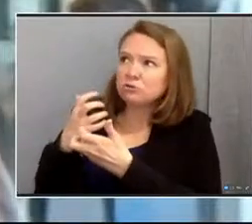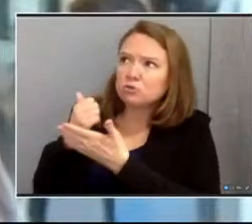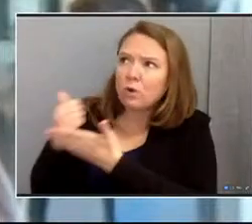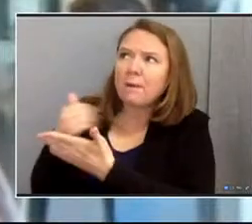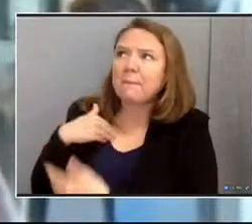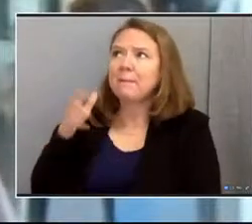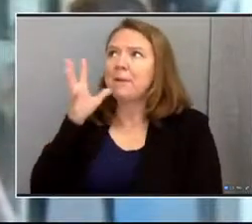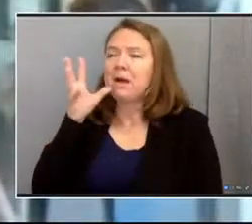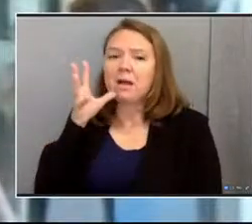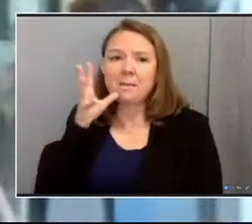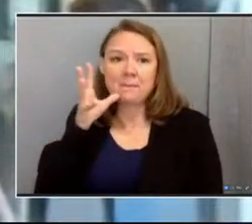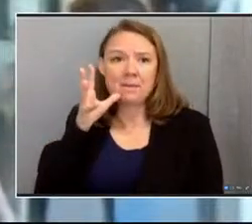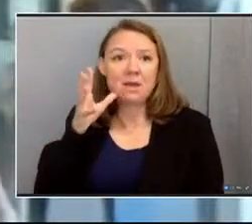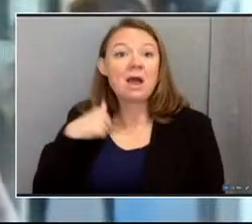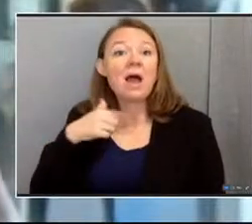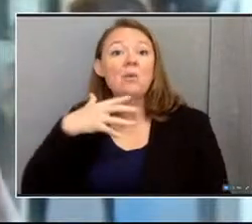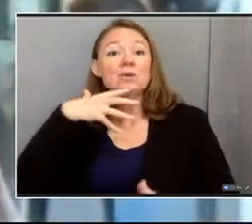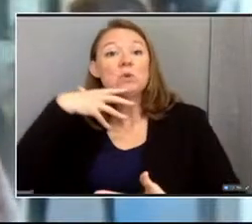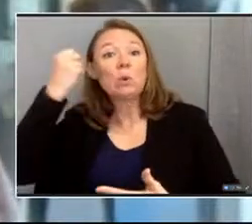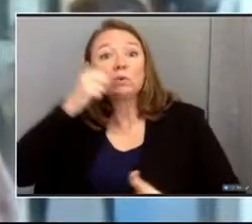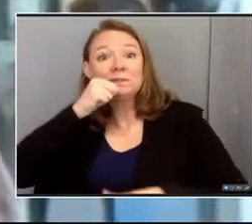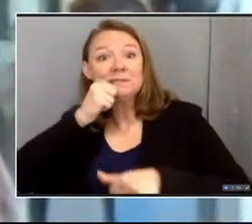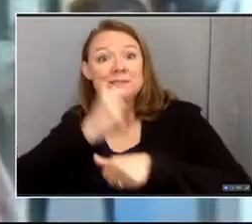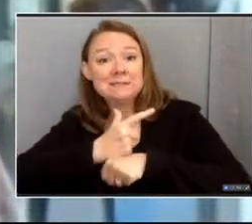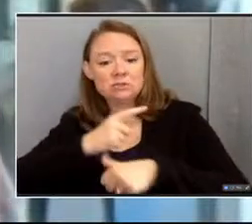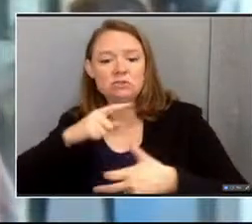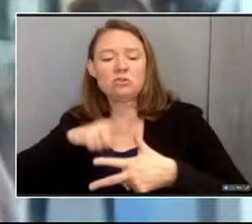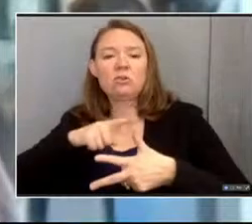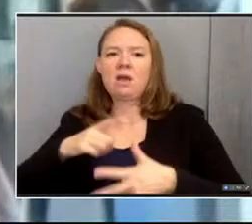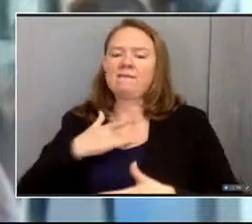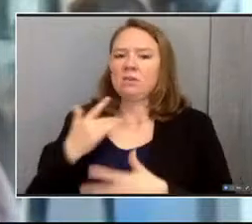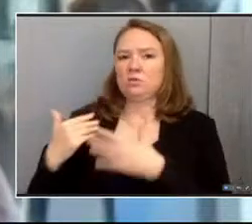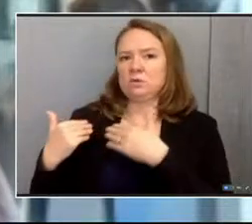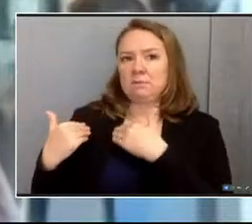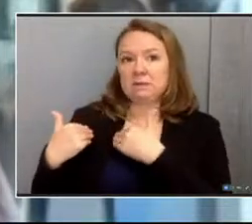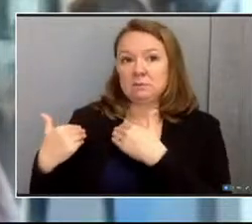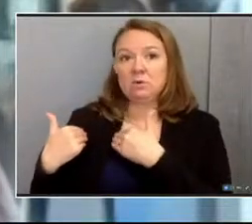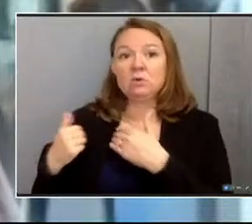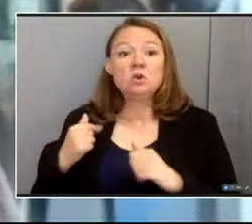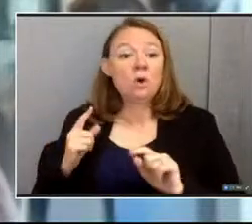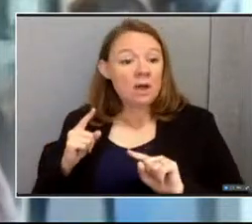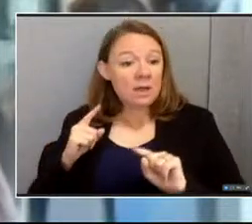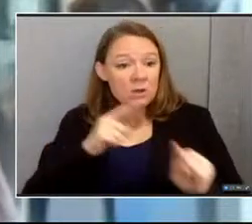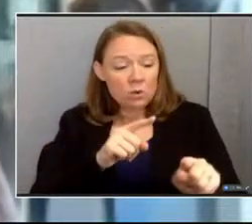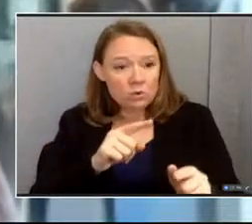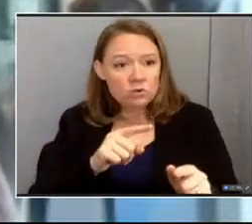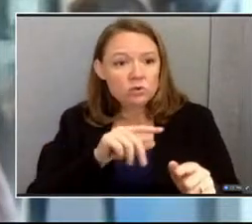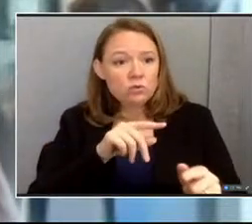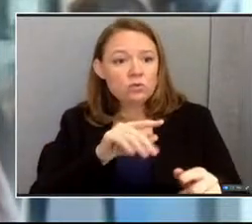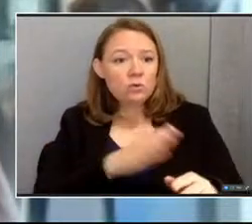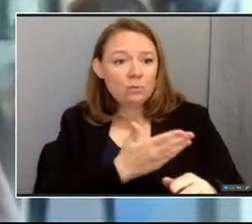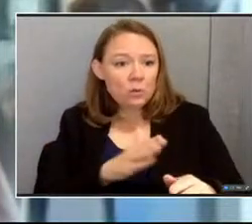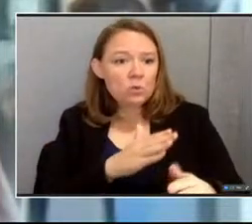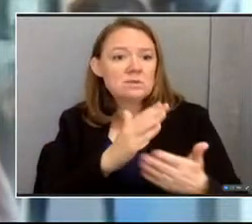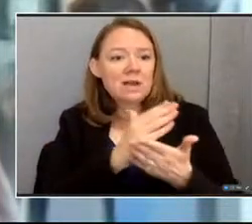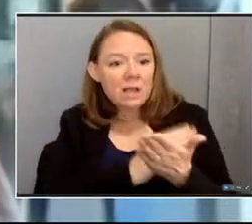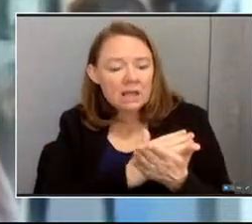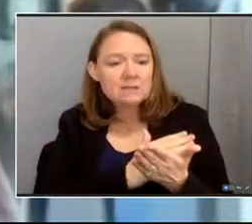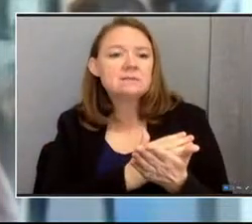as the eldest. So I would have my lessons and have my schoolwork but I would also try to assist my